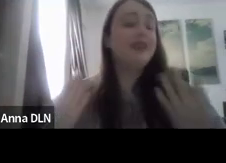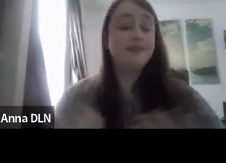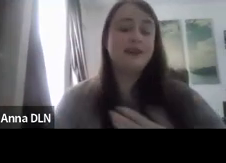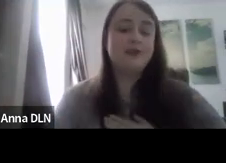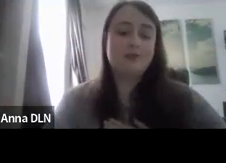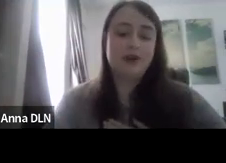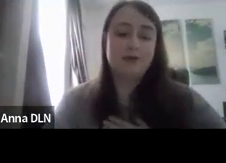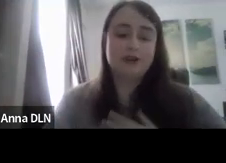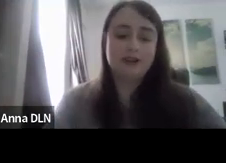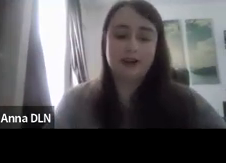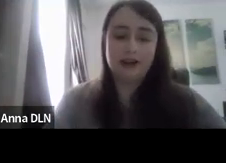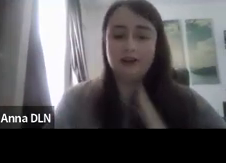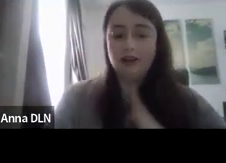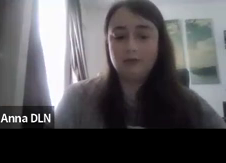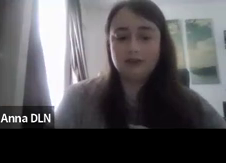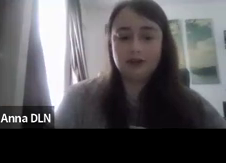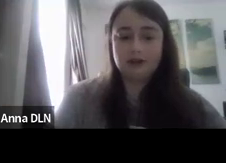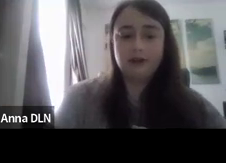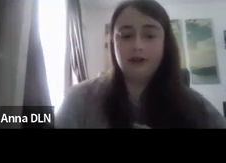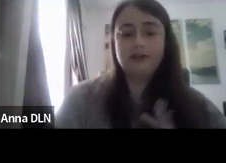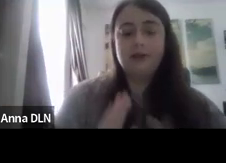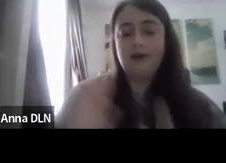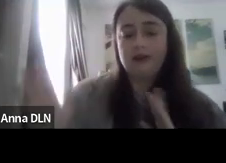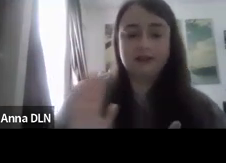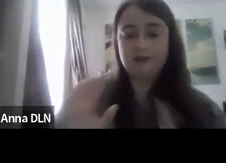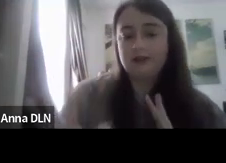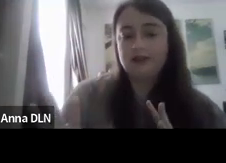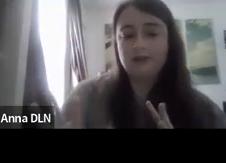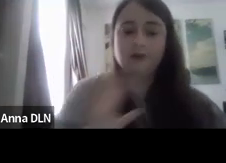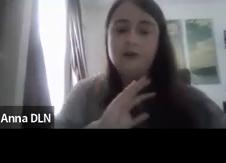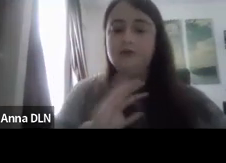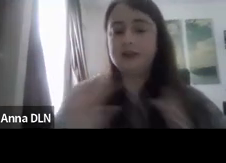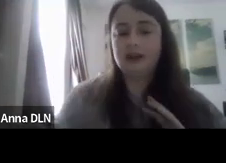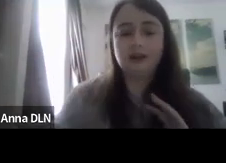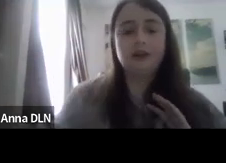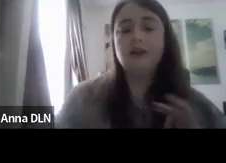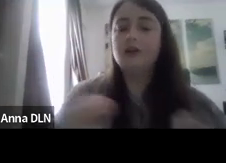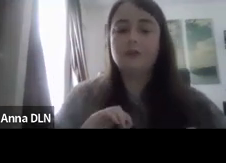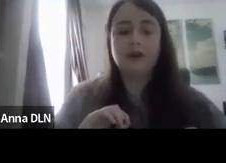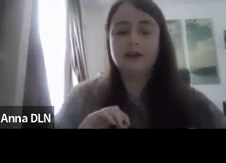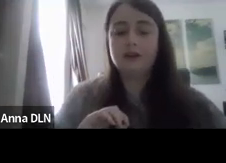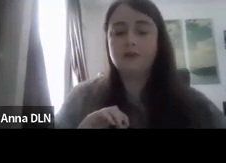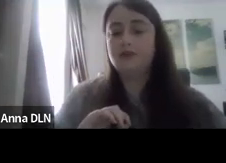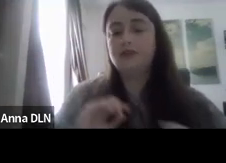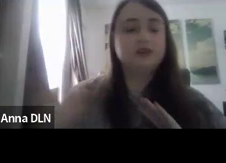For technical support, I wanted to highlight library staff. Some have an accessibility team who can help with scanning, copyright exemptions,